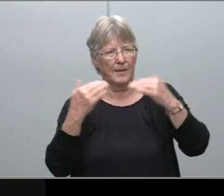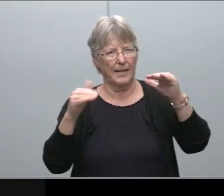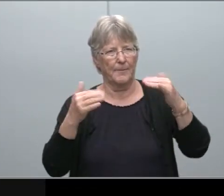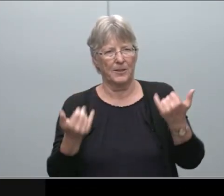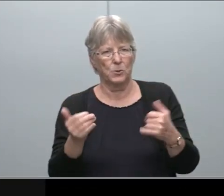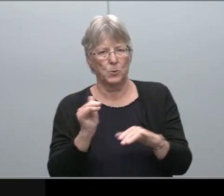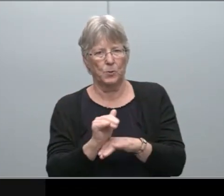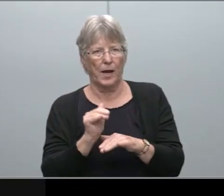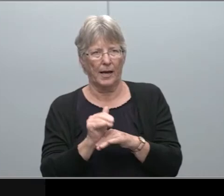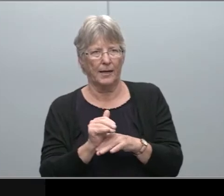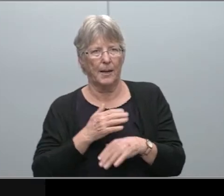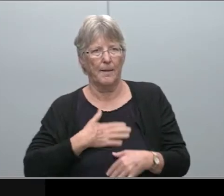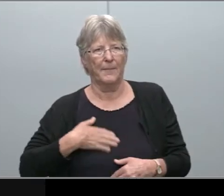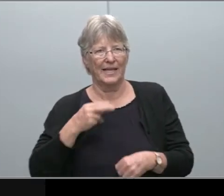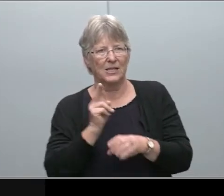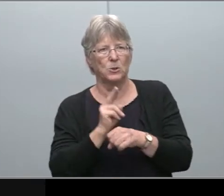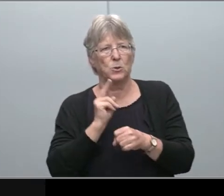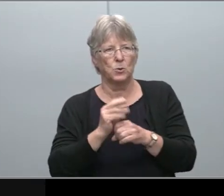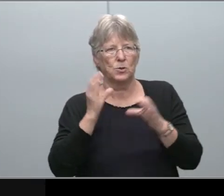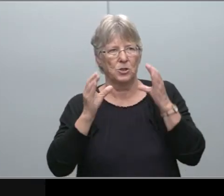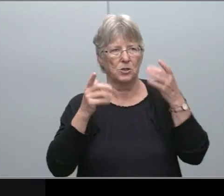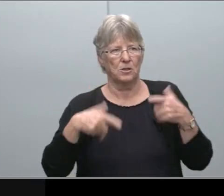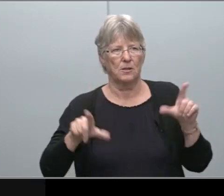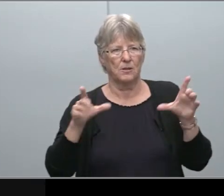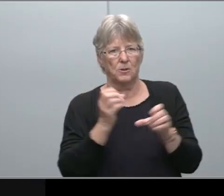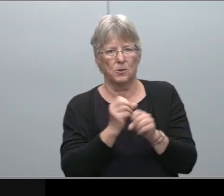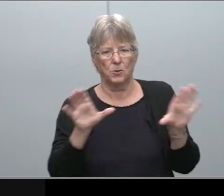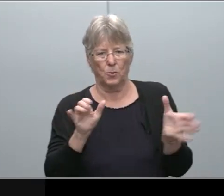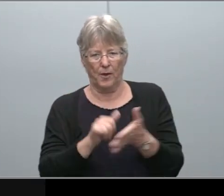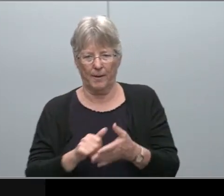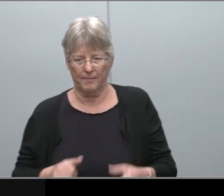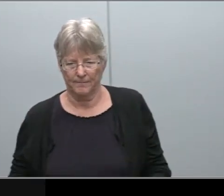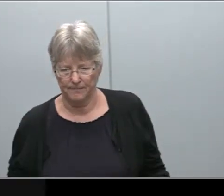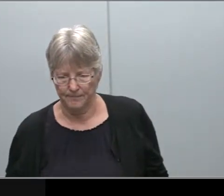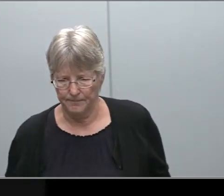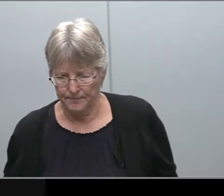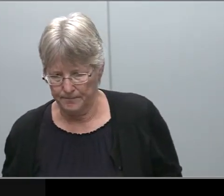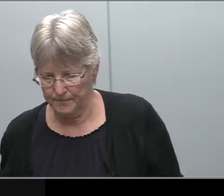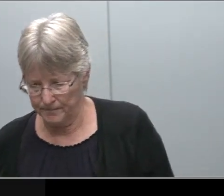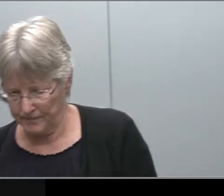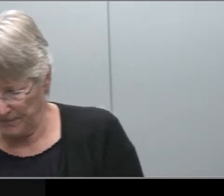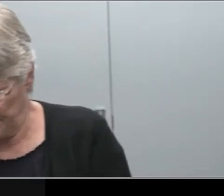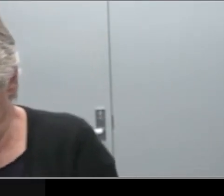And again, these are all ideas generated through our sessions around the budget engagement.